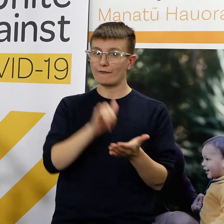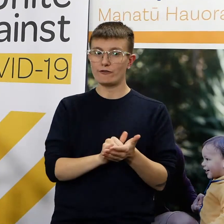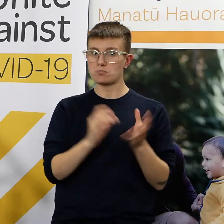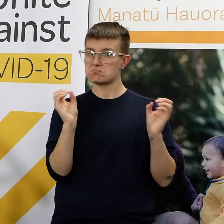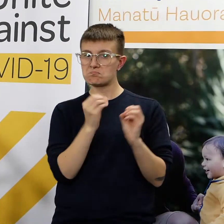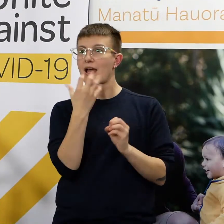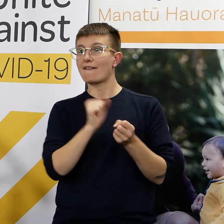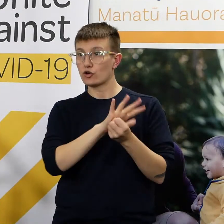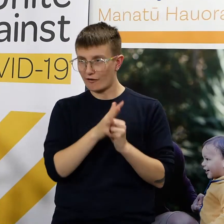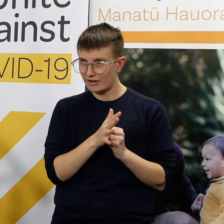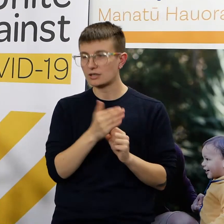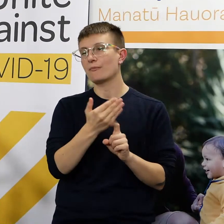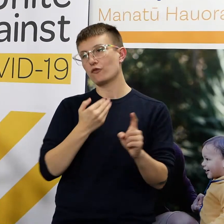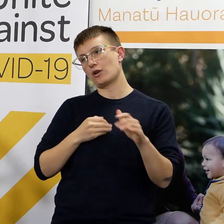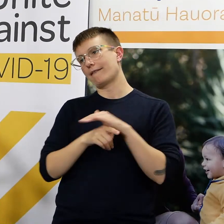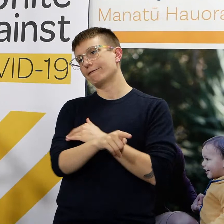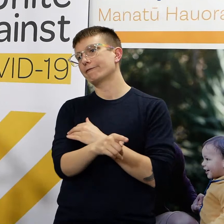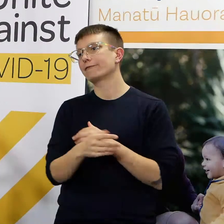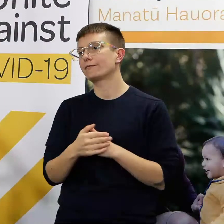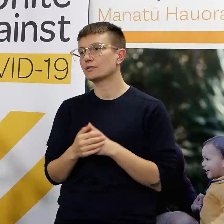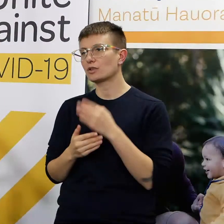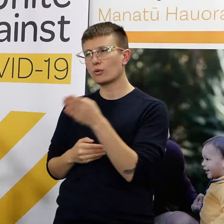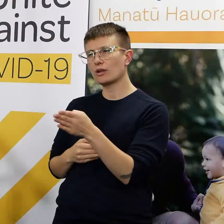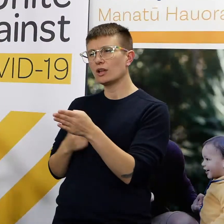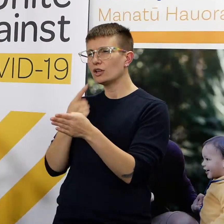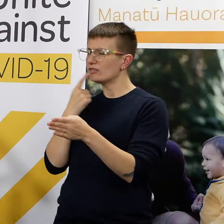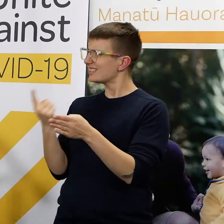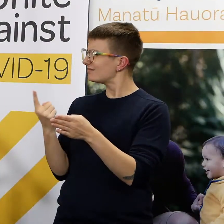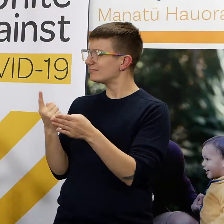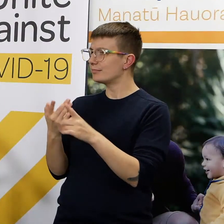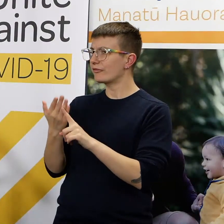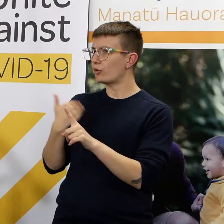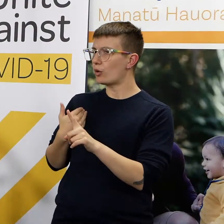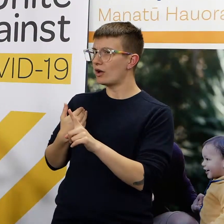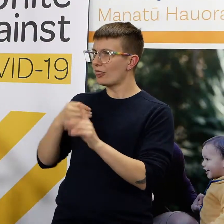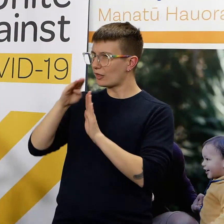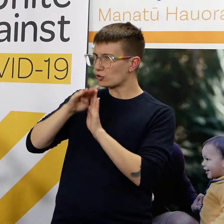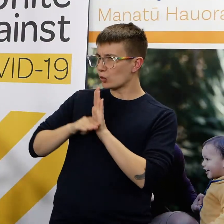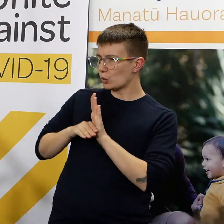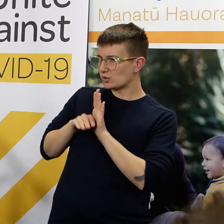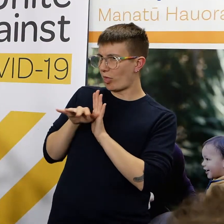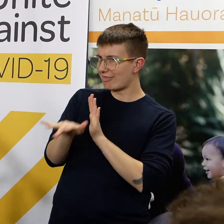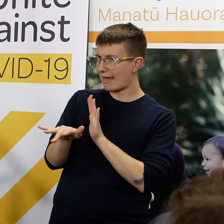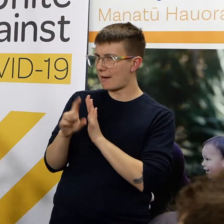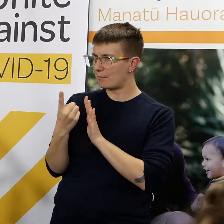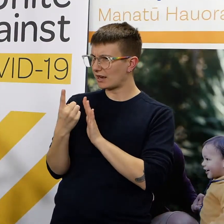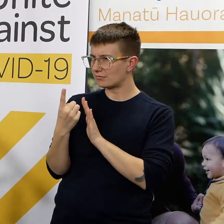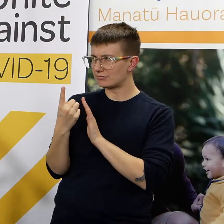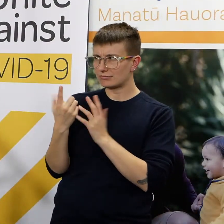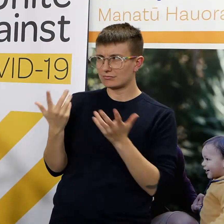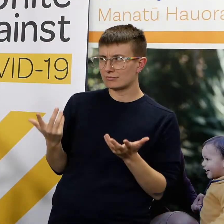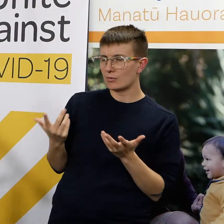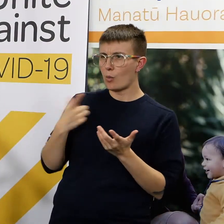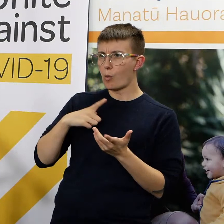were they not followed correctly because. Yeah. The testing was being introduced in the first instance,